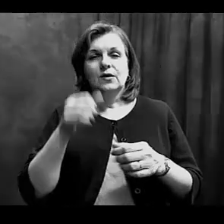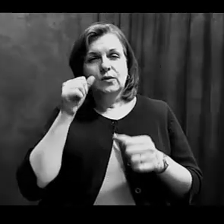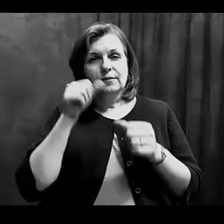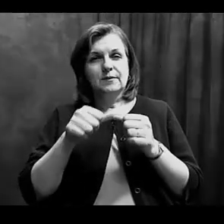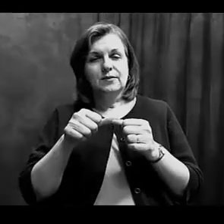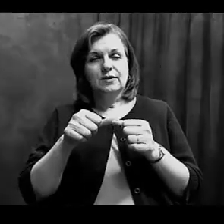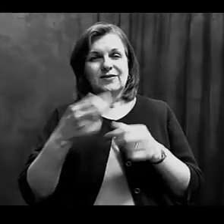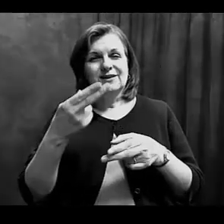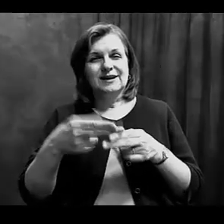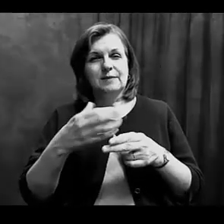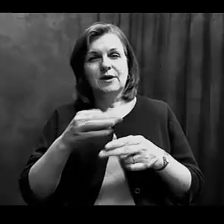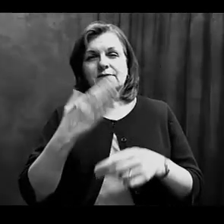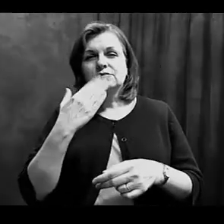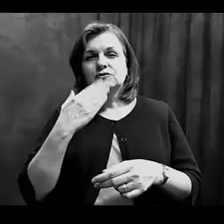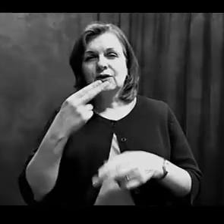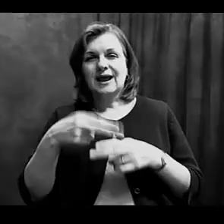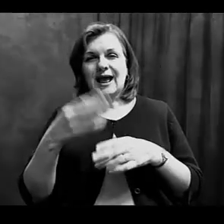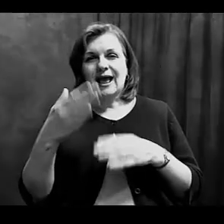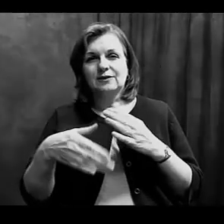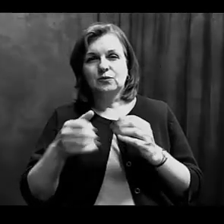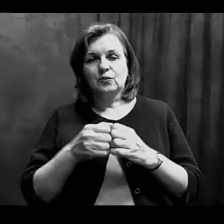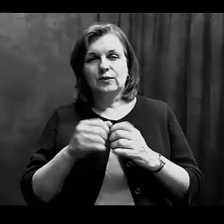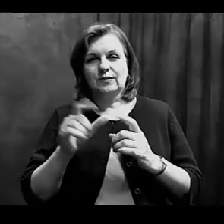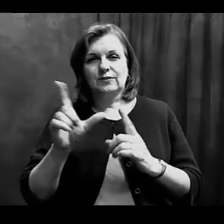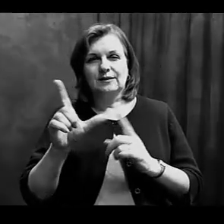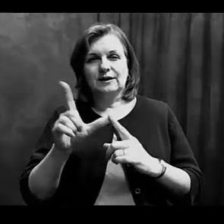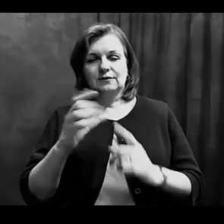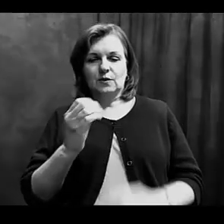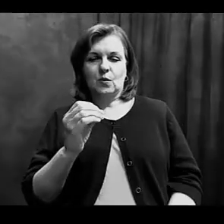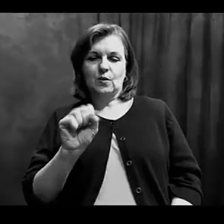so simple sugars as we mentioned sugars and in "ose" so you see it here a number of